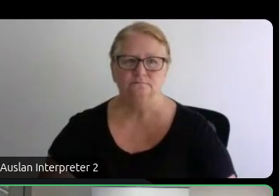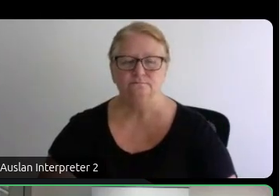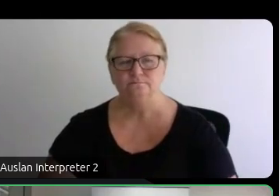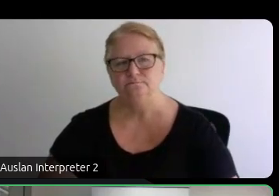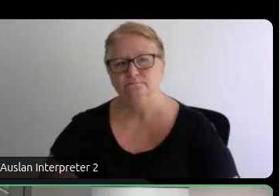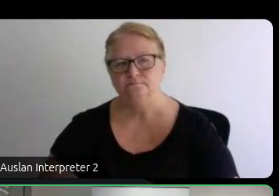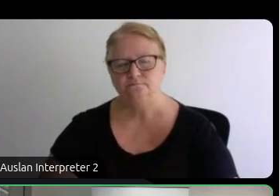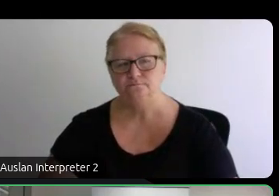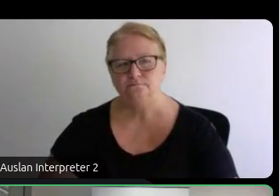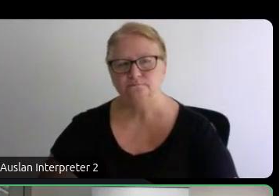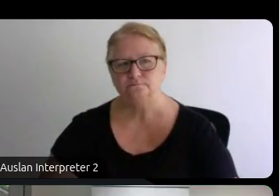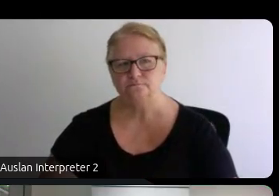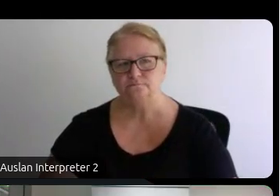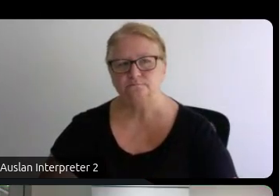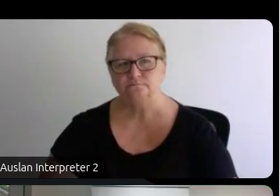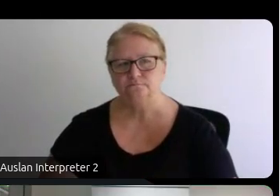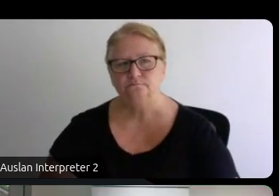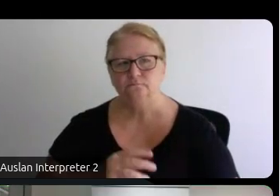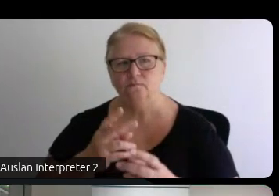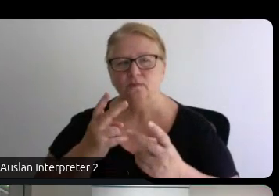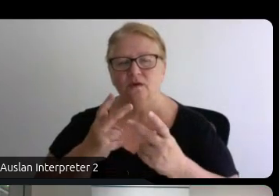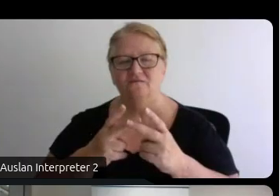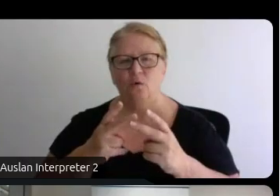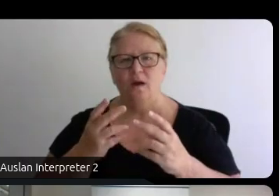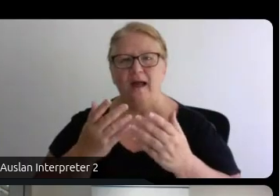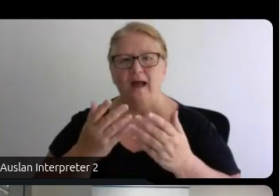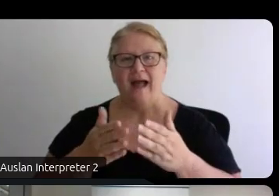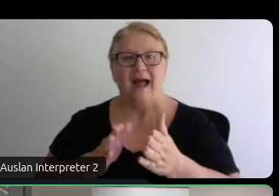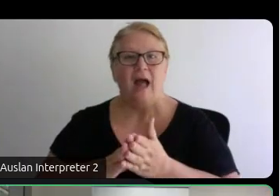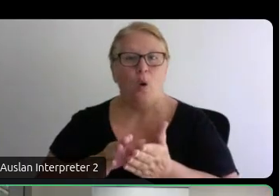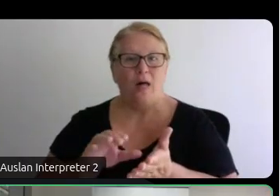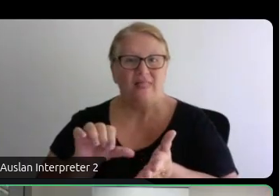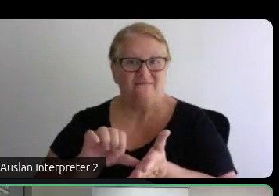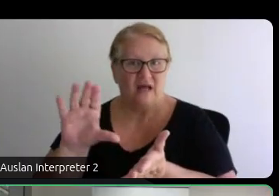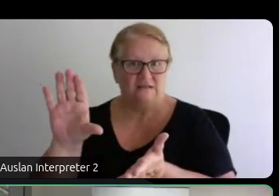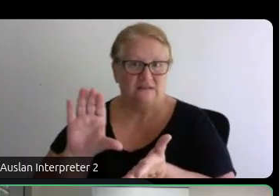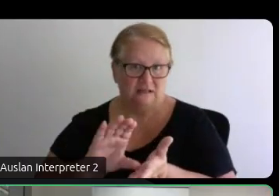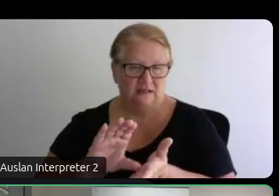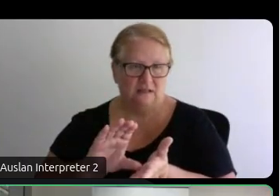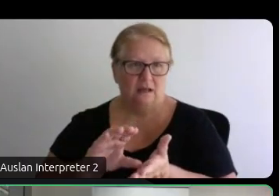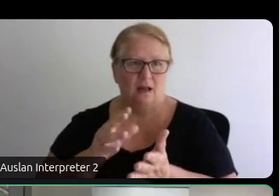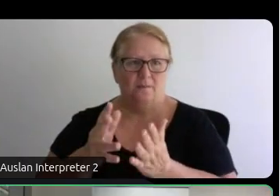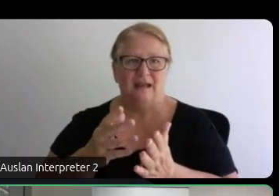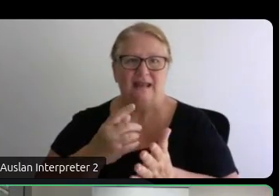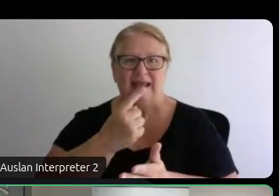how reasonably necessary supports are funded is that each individual support it is being